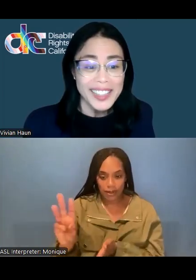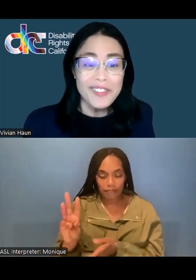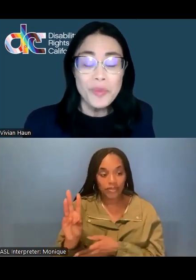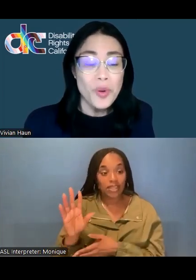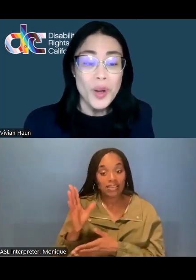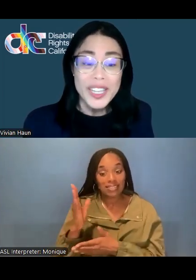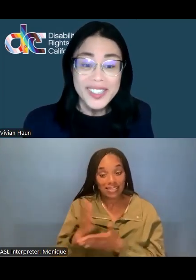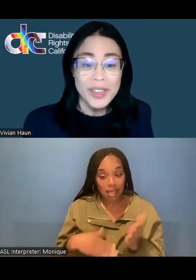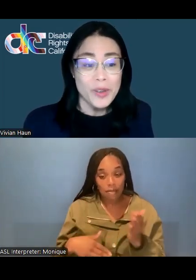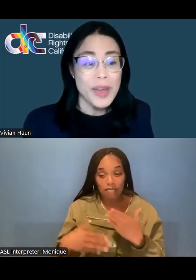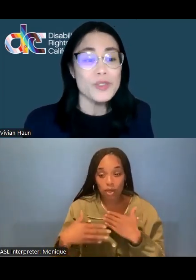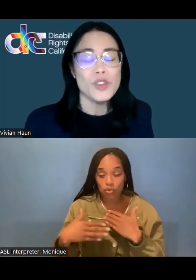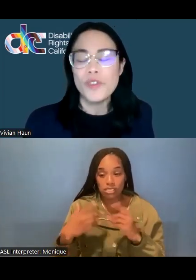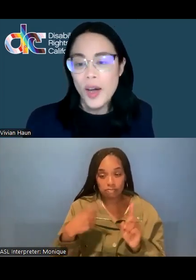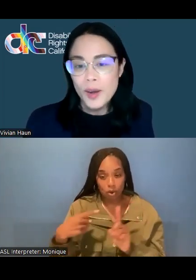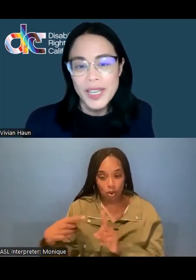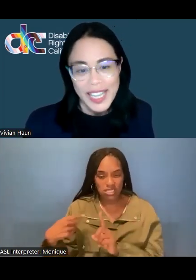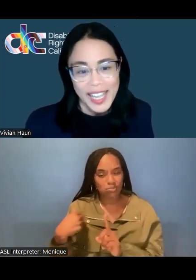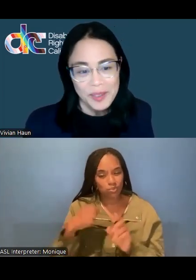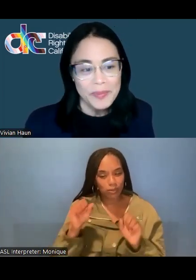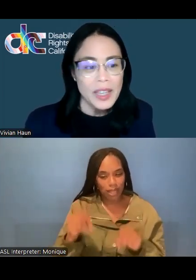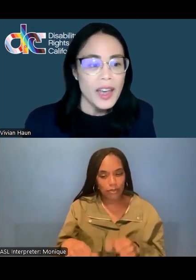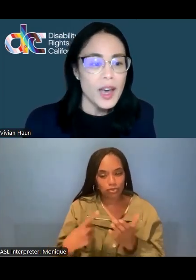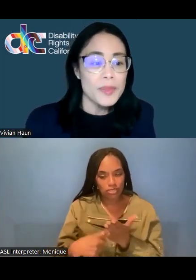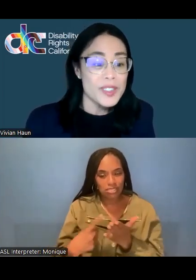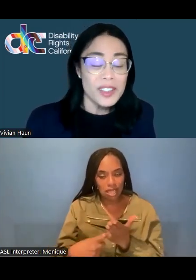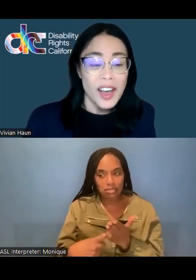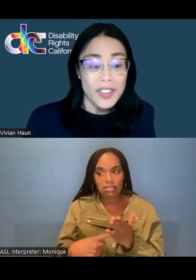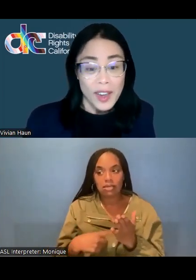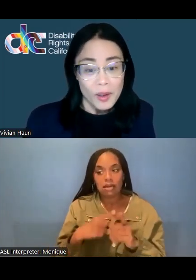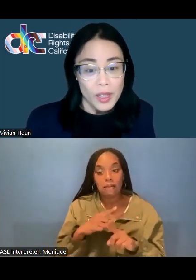high level points that we know about so far. But again, there's a lot there.